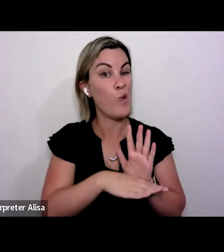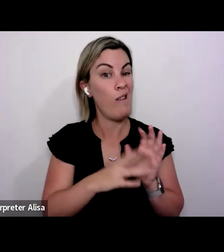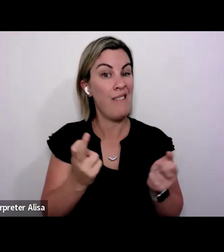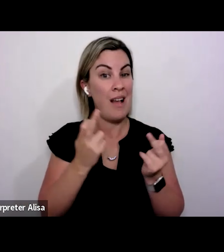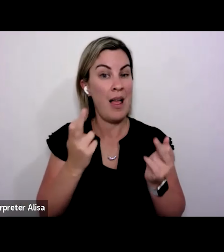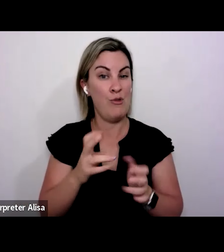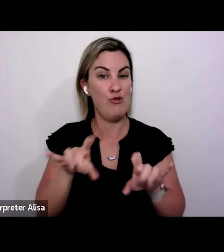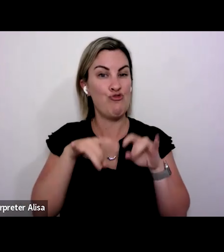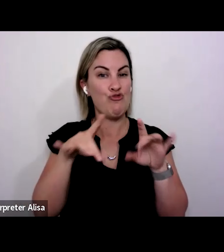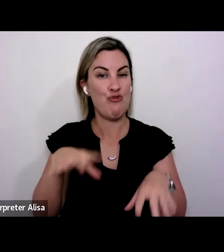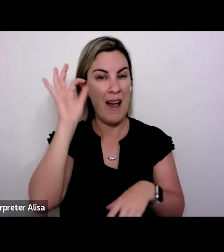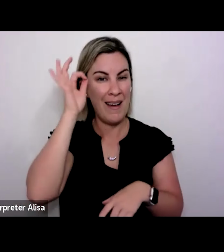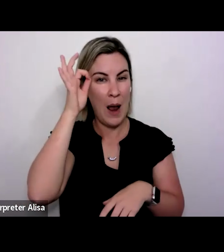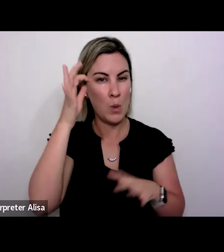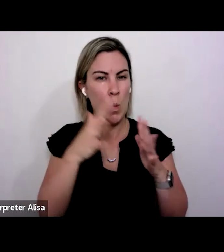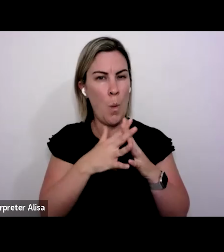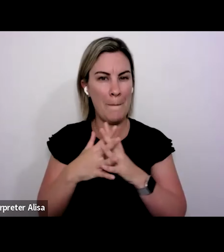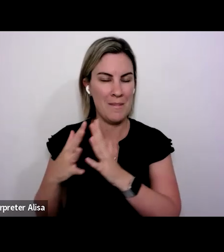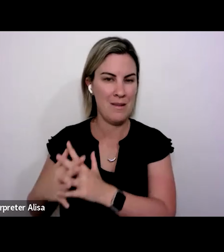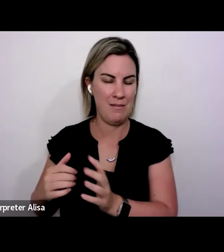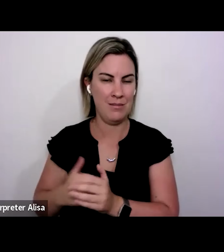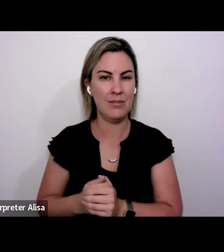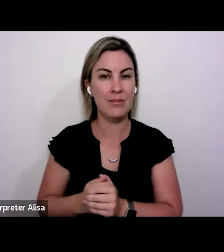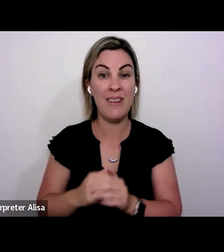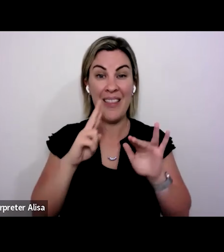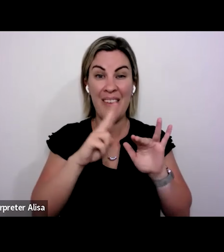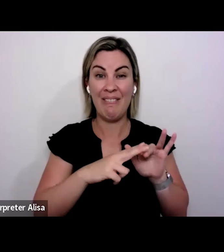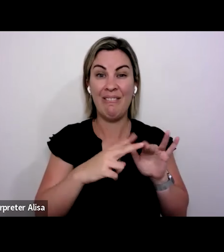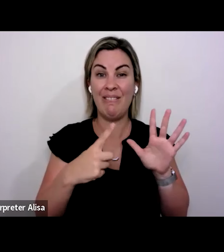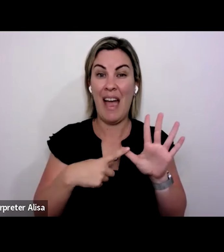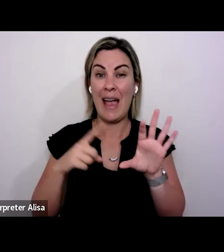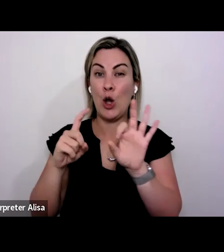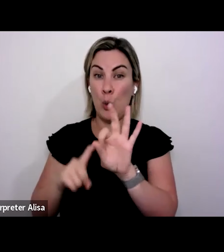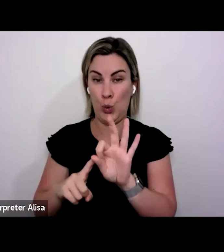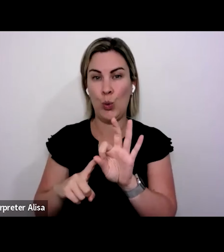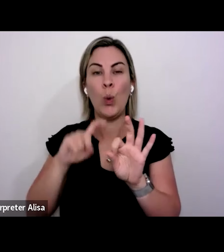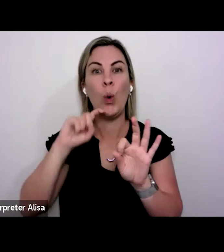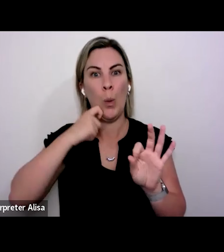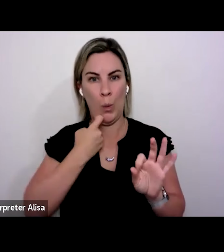We will also be updating our frequently asked questions in due course following on from this webinar.